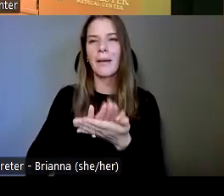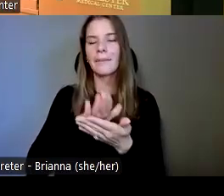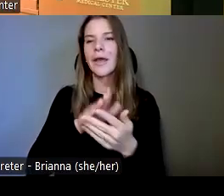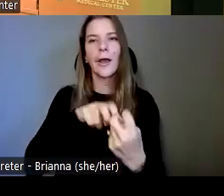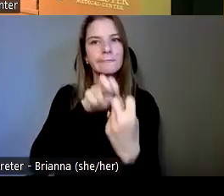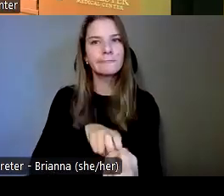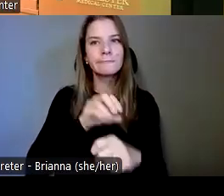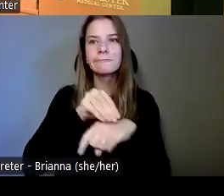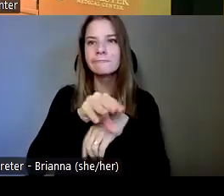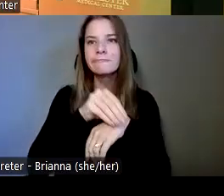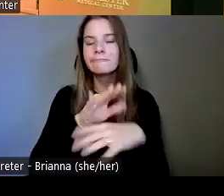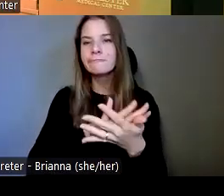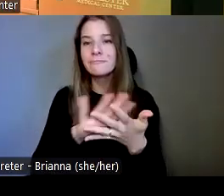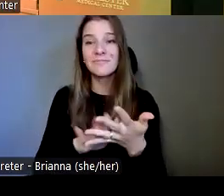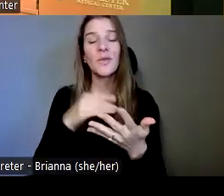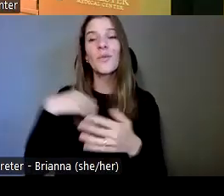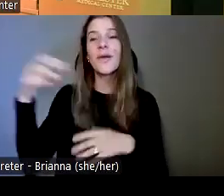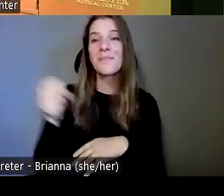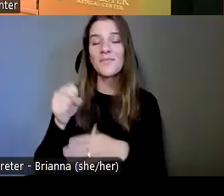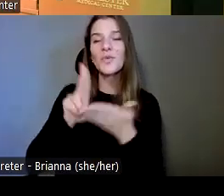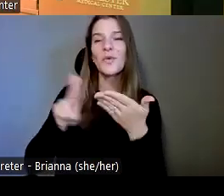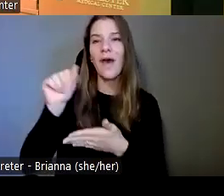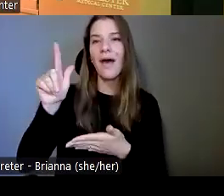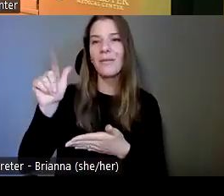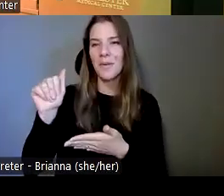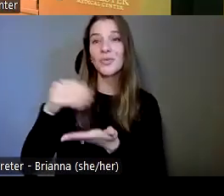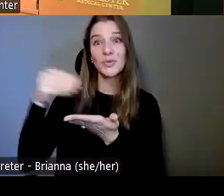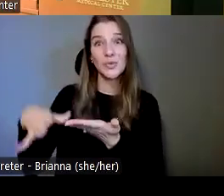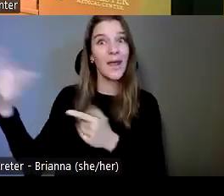uh enlisted the help of University of Alabama students who came down and volunteered in the